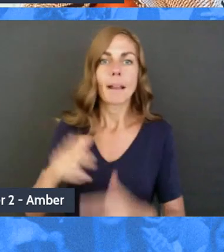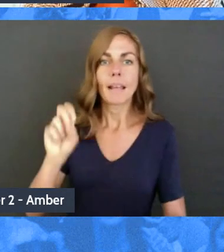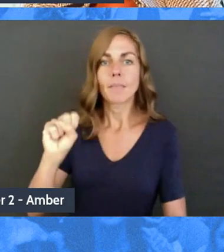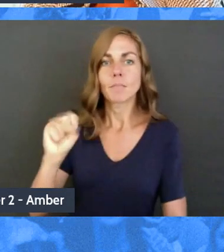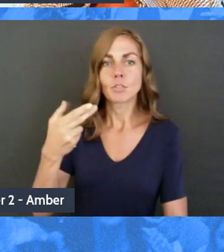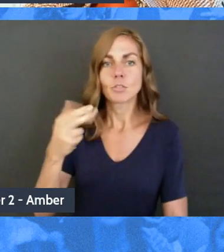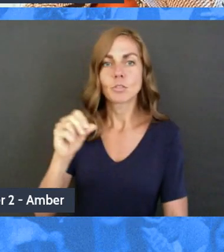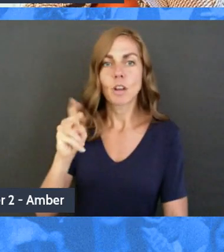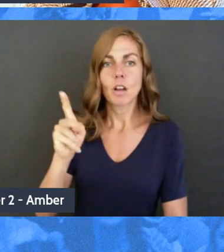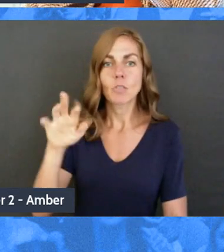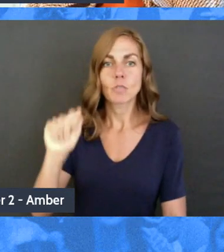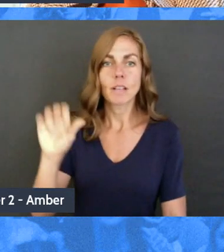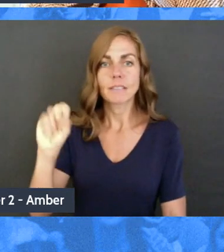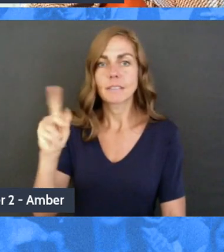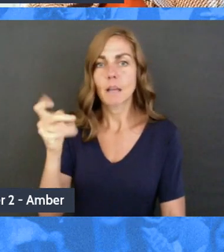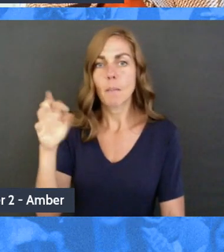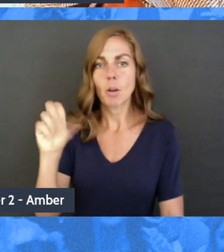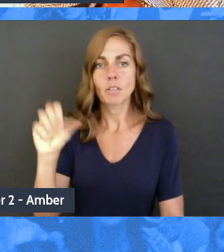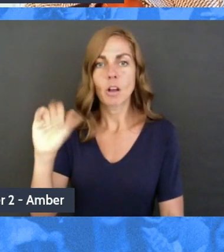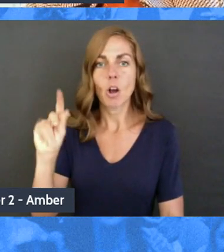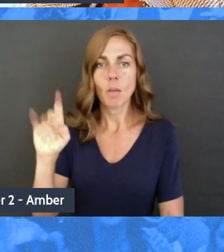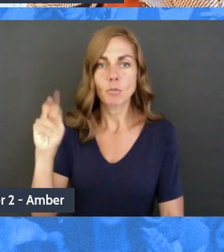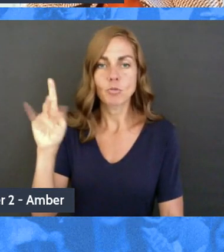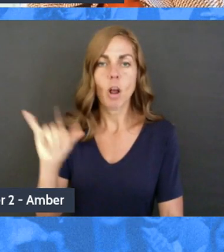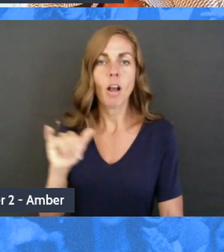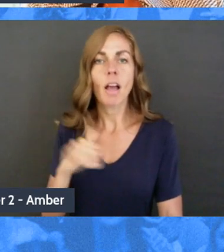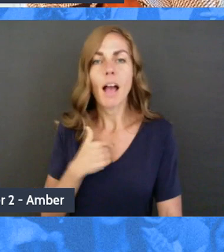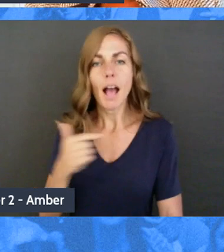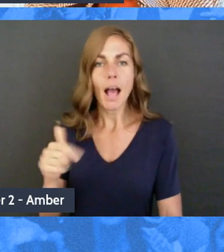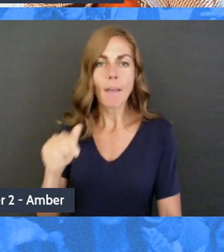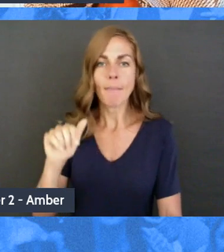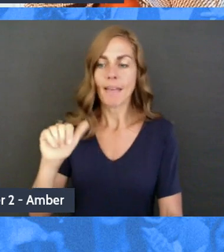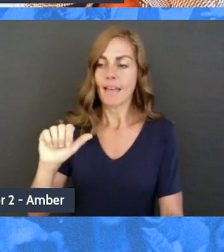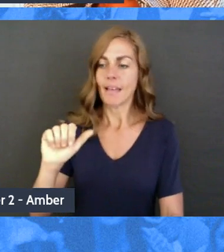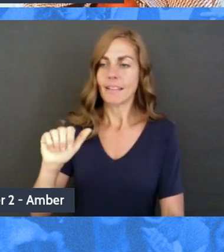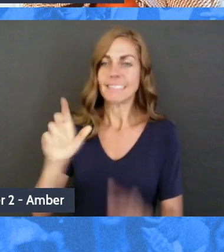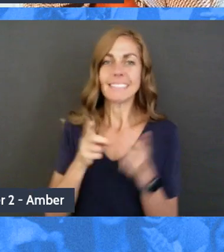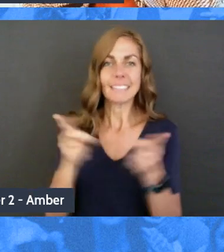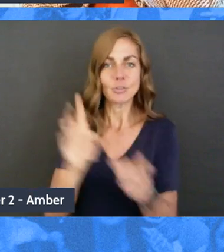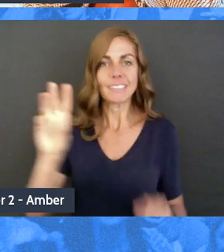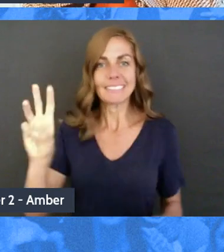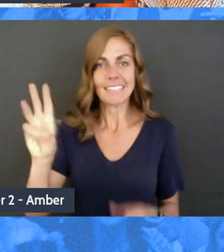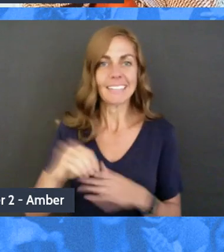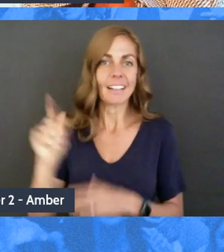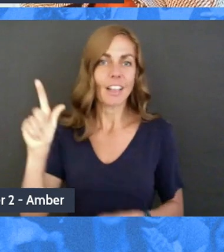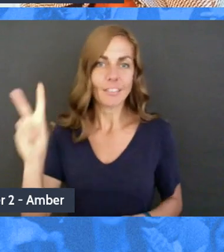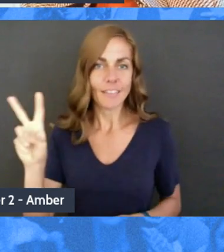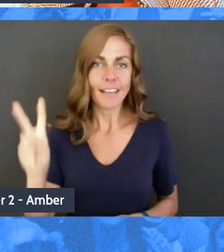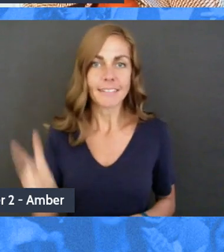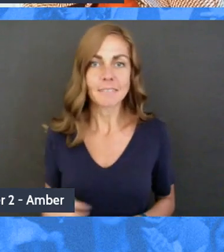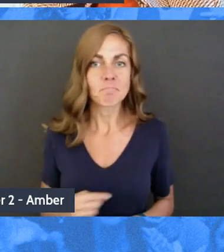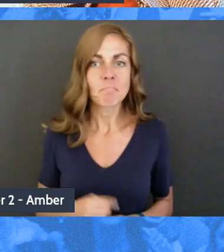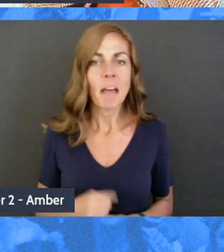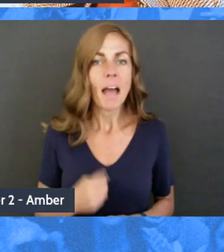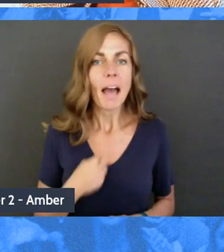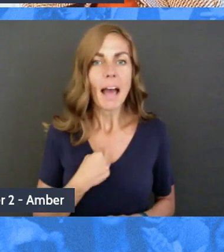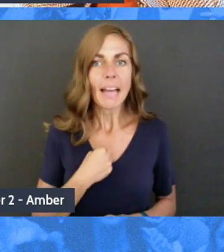and I'm the Assemblywoman for Assembly District Six in Las Vegas. I didn't intend at this stage in my life